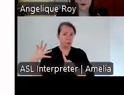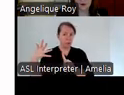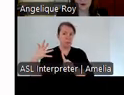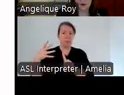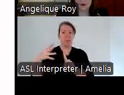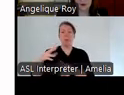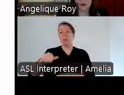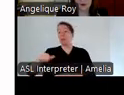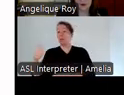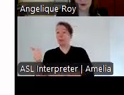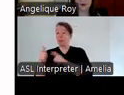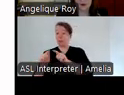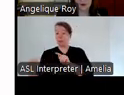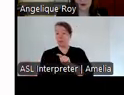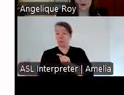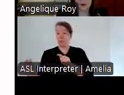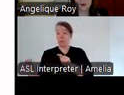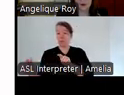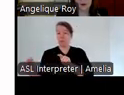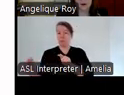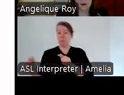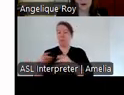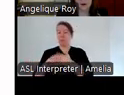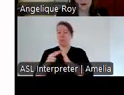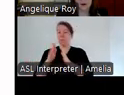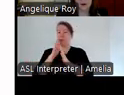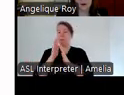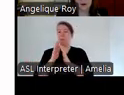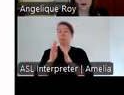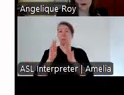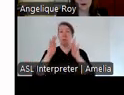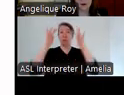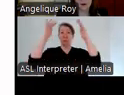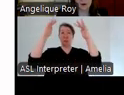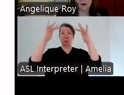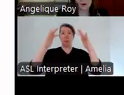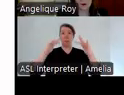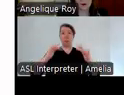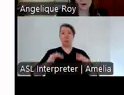immediately filter down resources that would be most helpful to them. part of this filtering